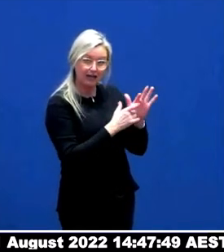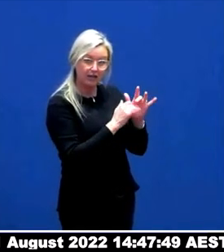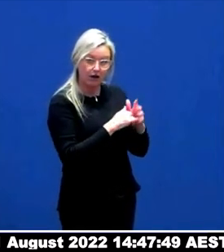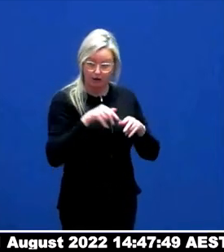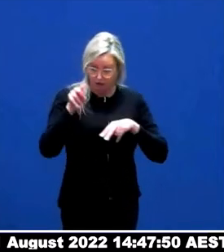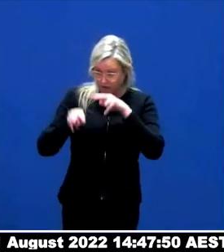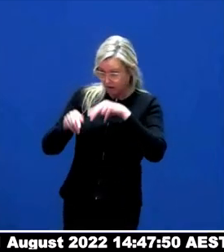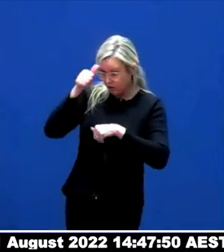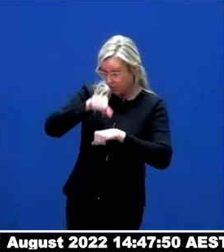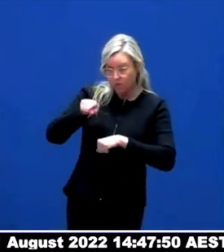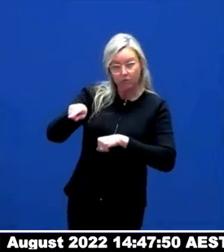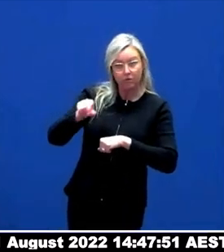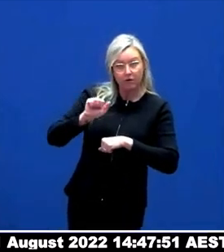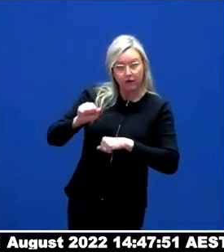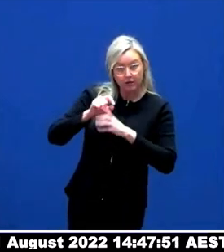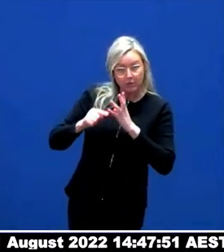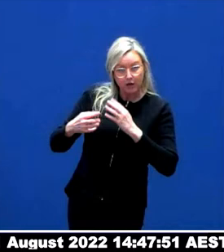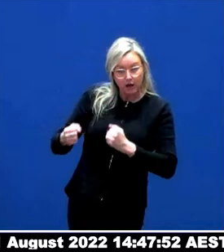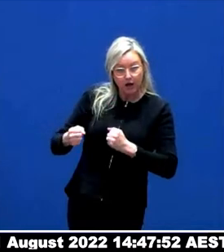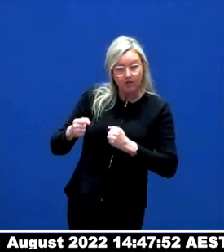impairment. MS DOWSETT: Right.